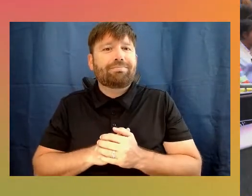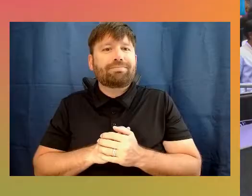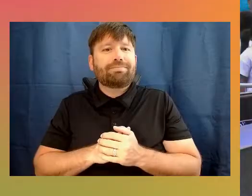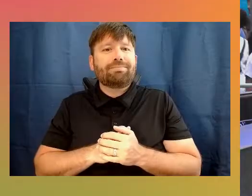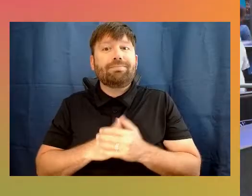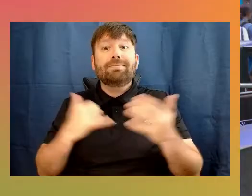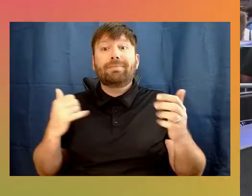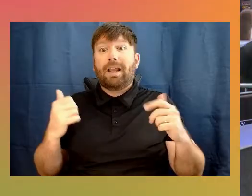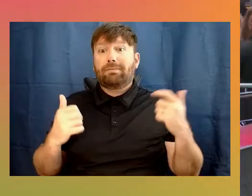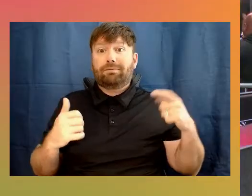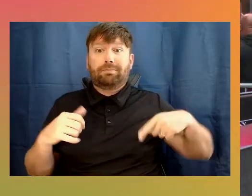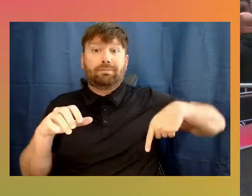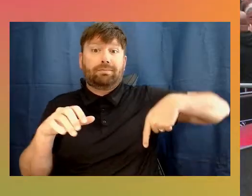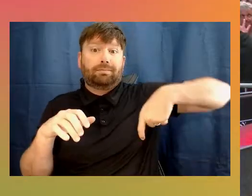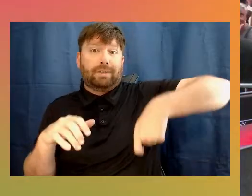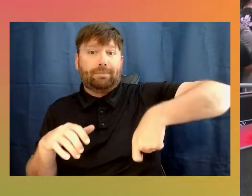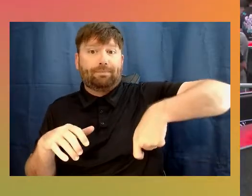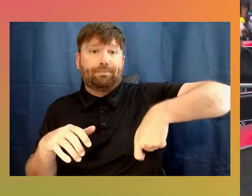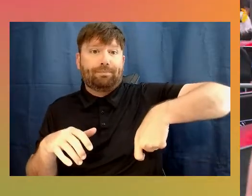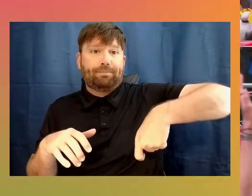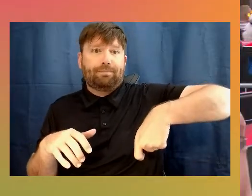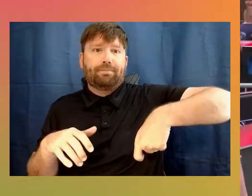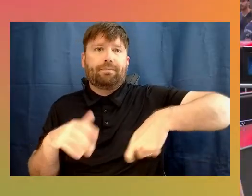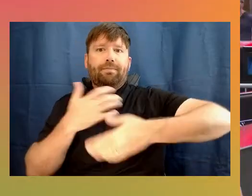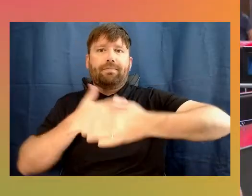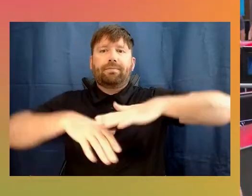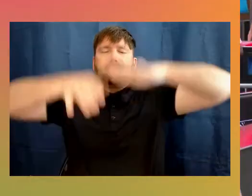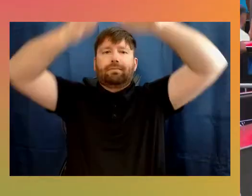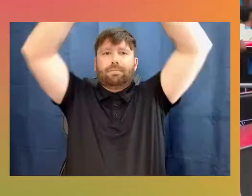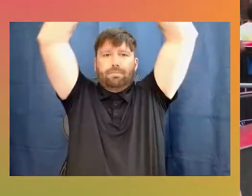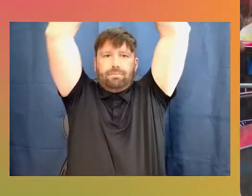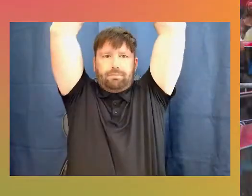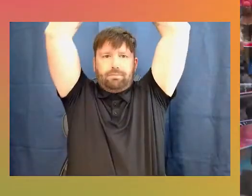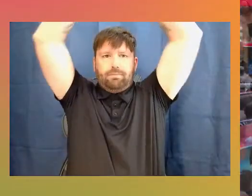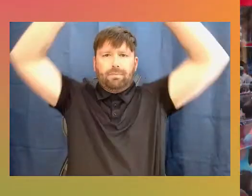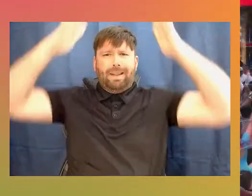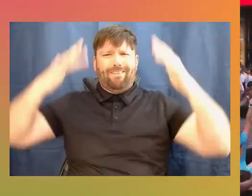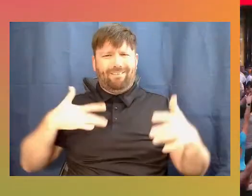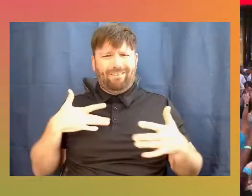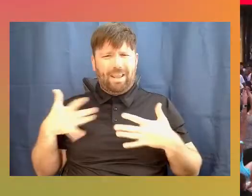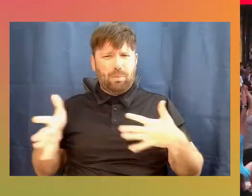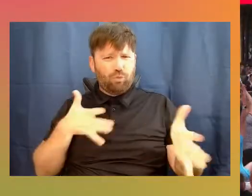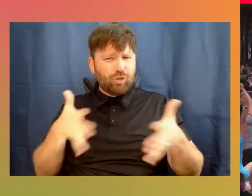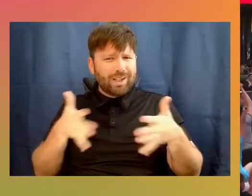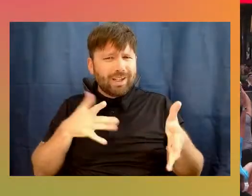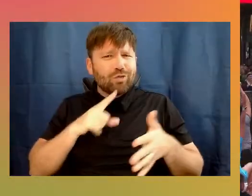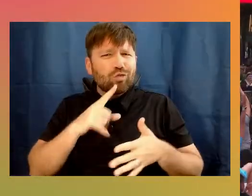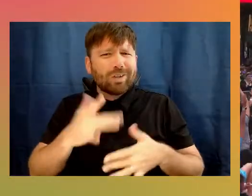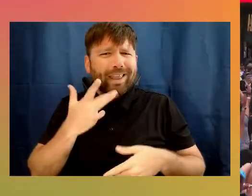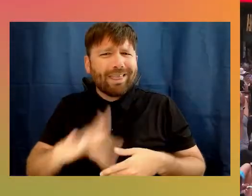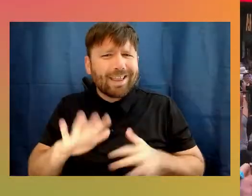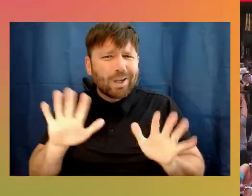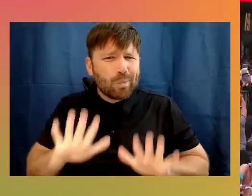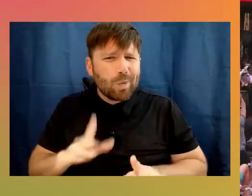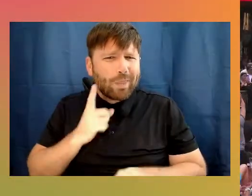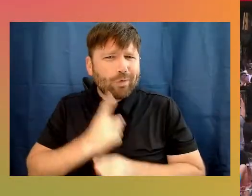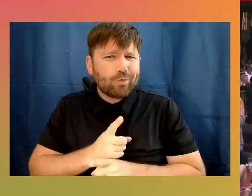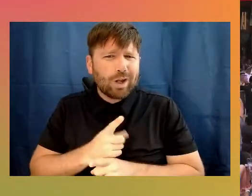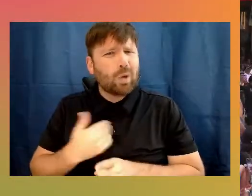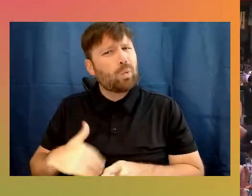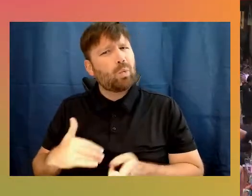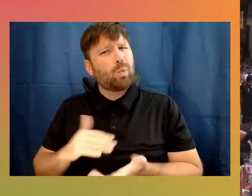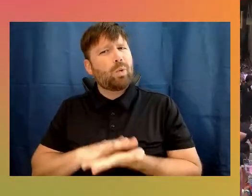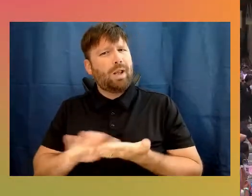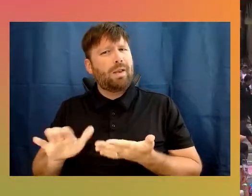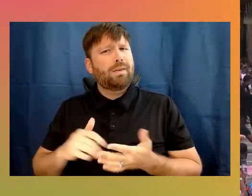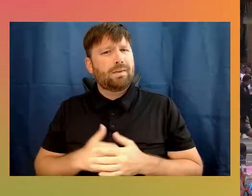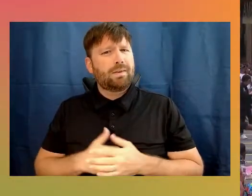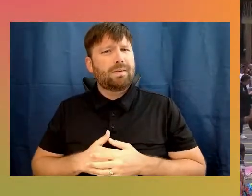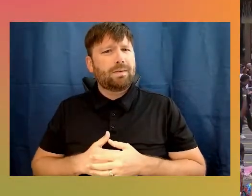SEE IF YOU CAN LIFT THROUGH